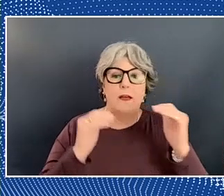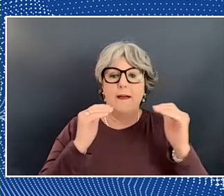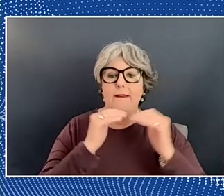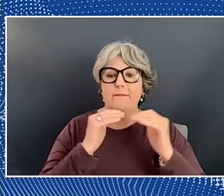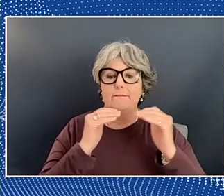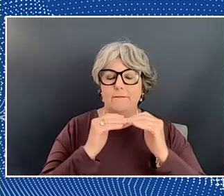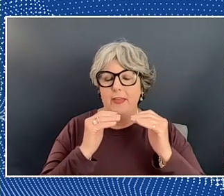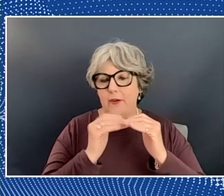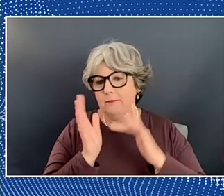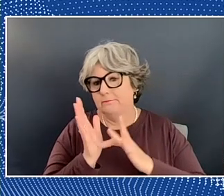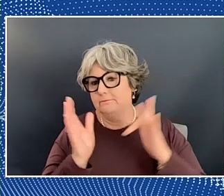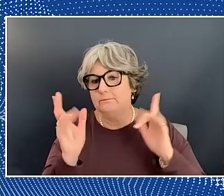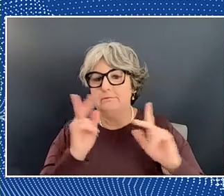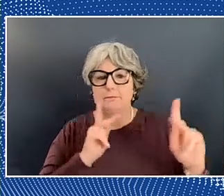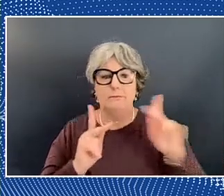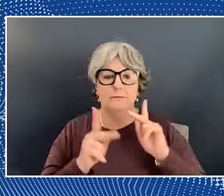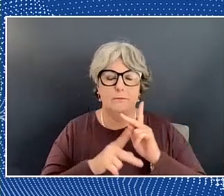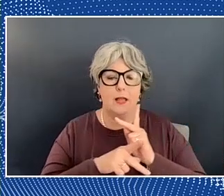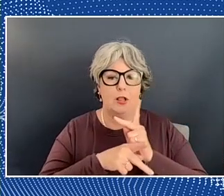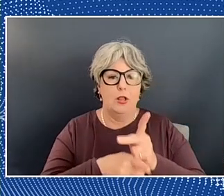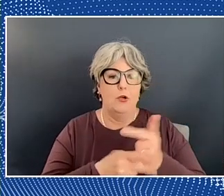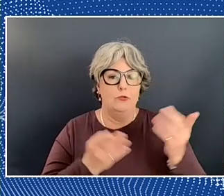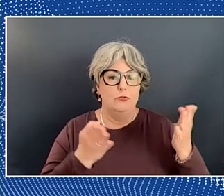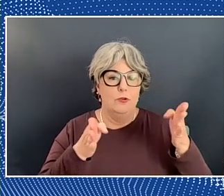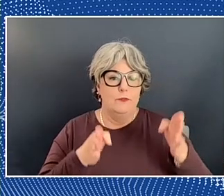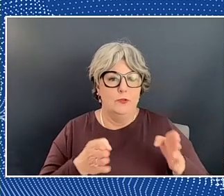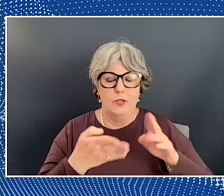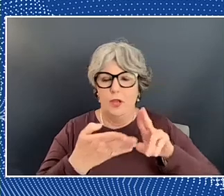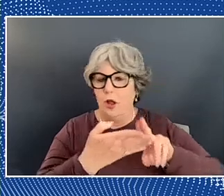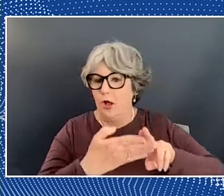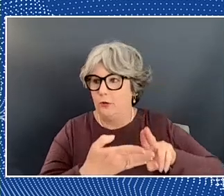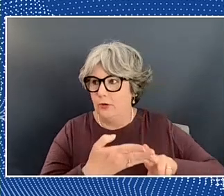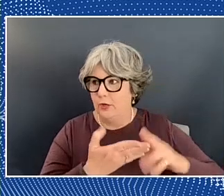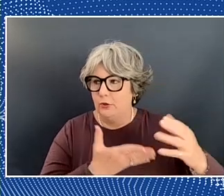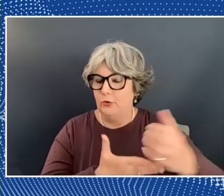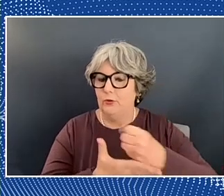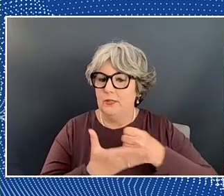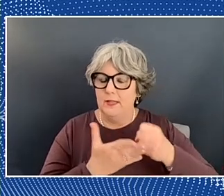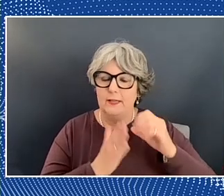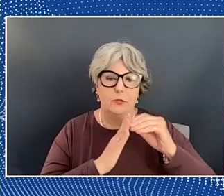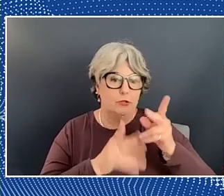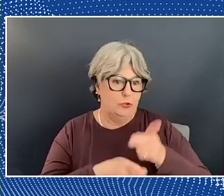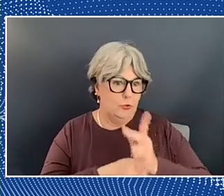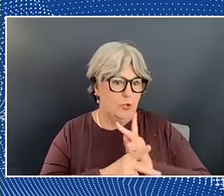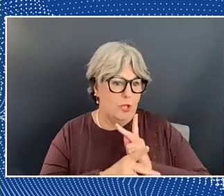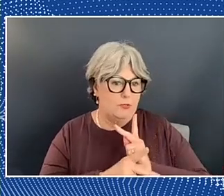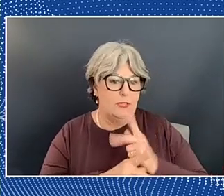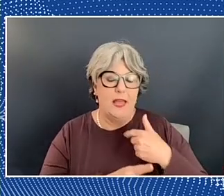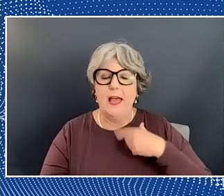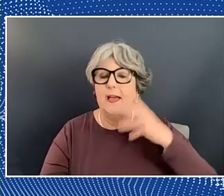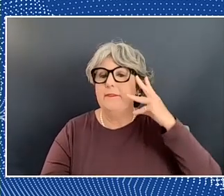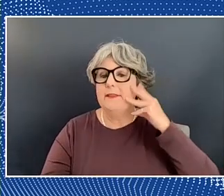practices by loan servicers contracted to collect on the student loans. I have experienced the wage garnishments.